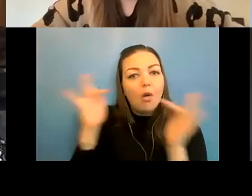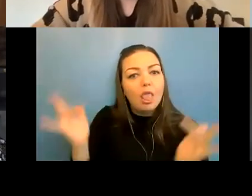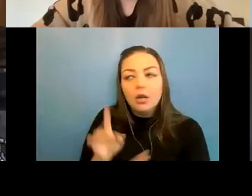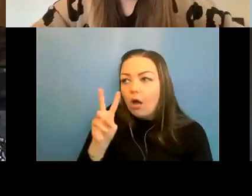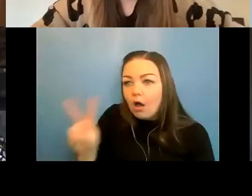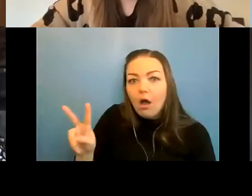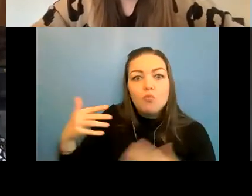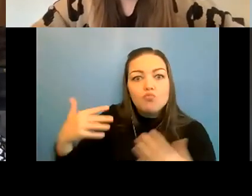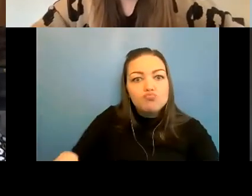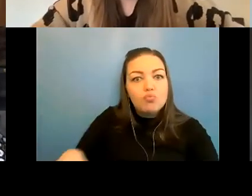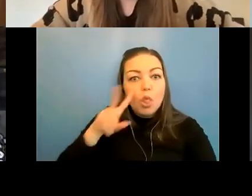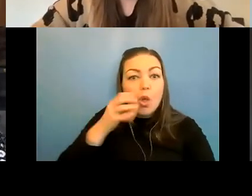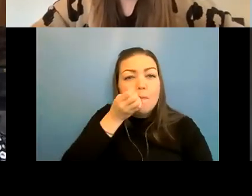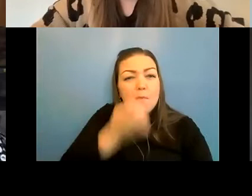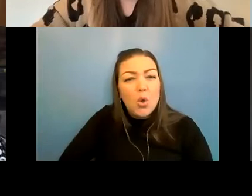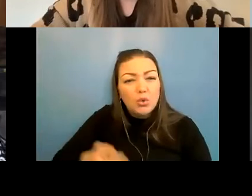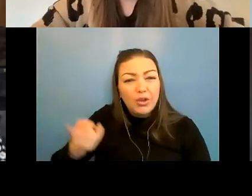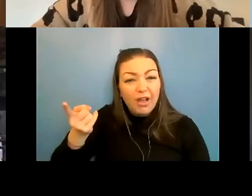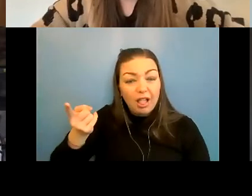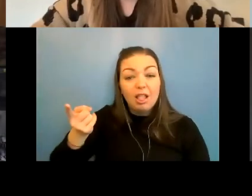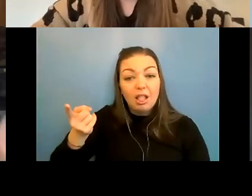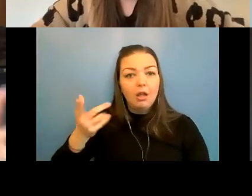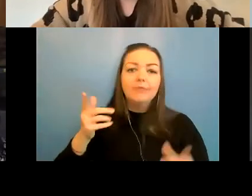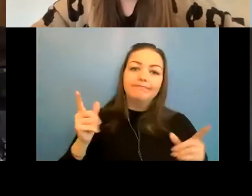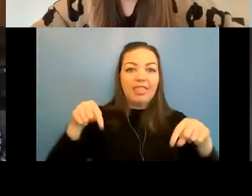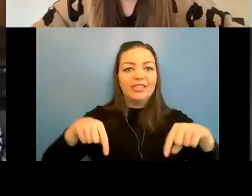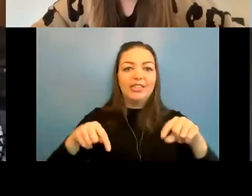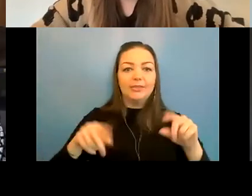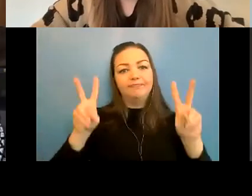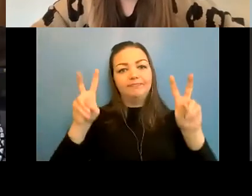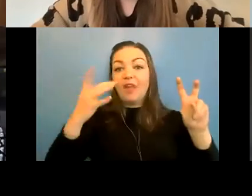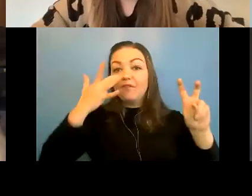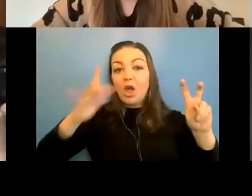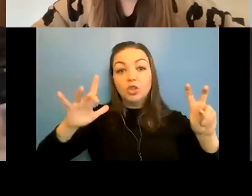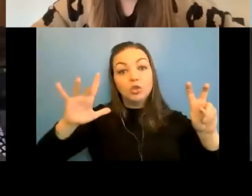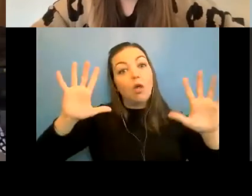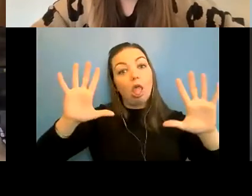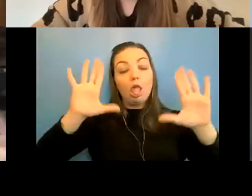but I have seen photographs of it up there. And I think it just looks stunning and to be able to have a physical work in a virtual programme - and don't worry, there's a beautiful